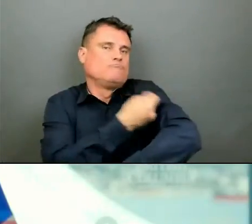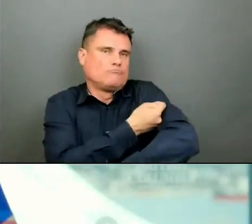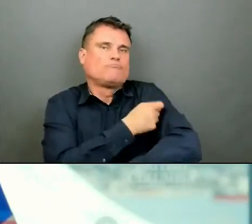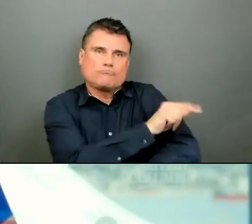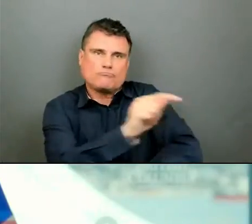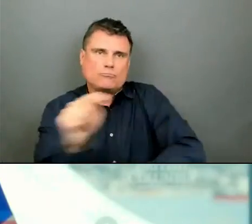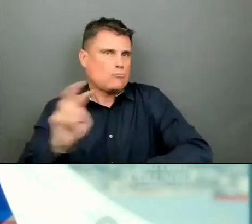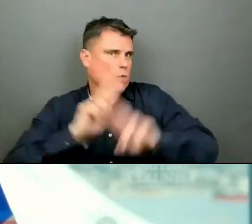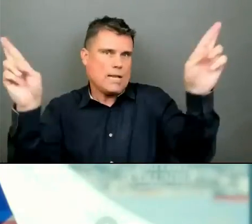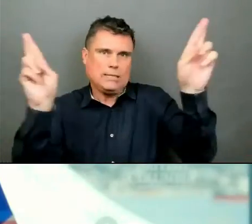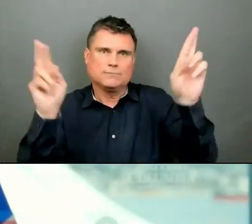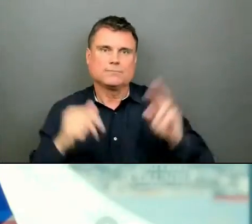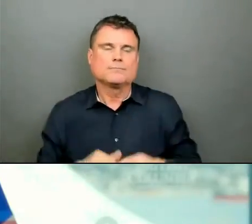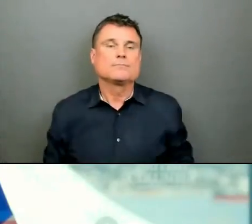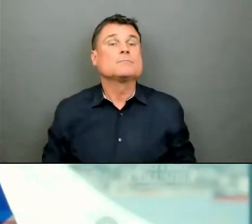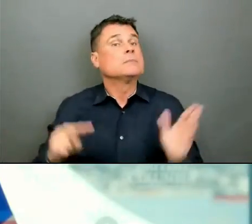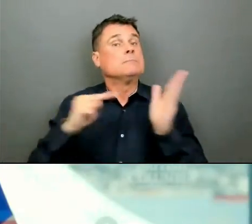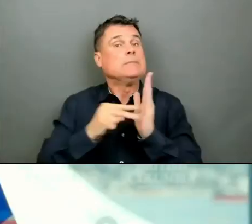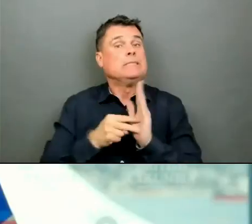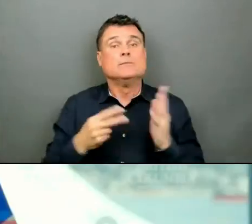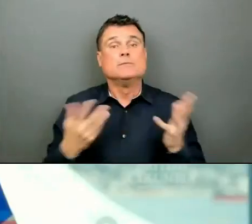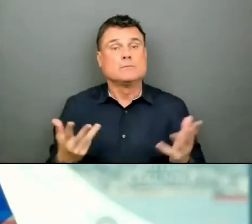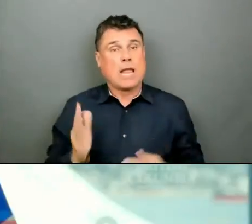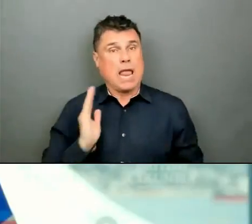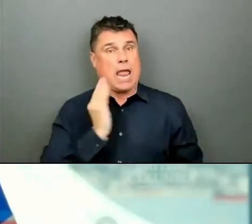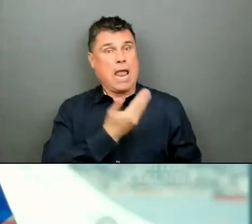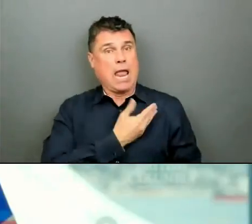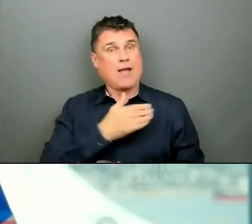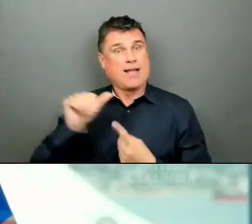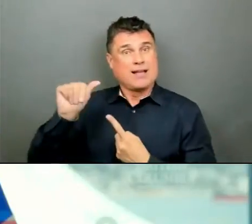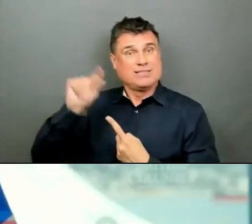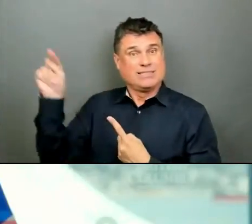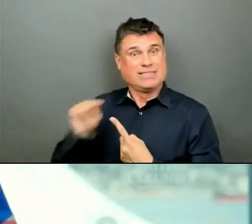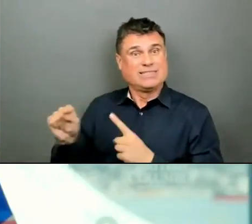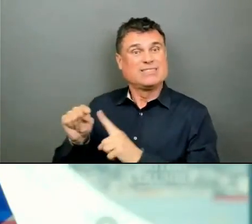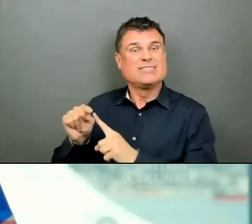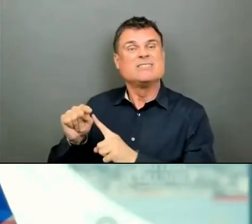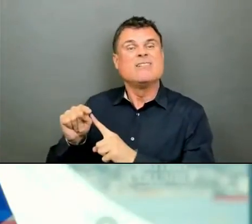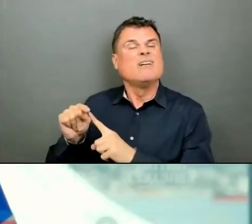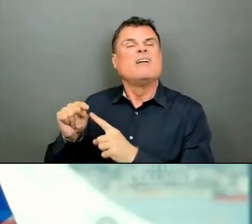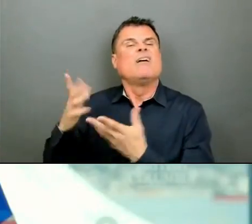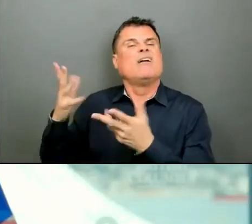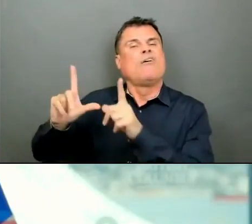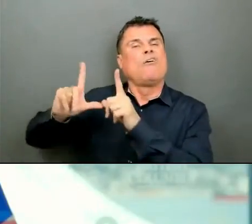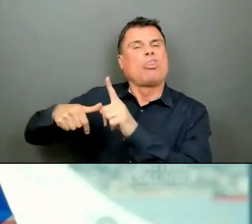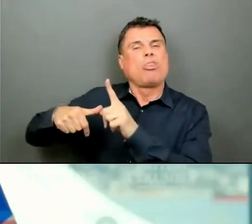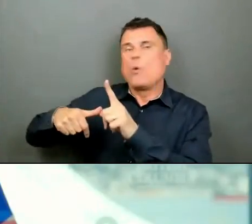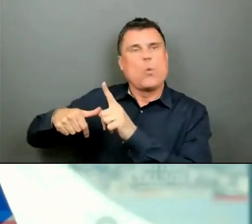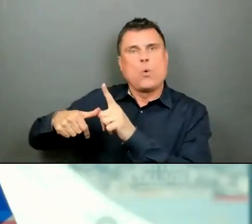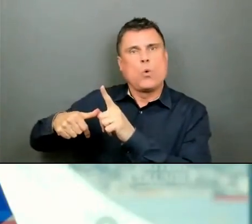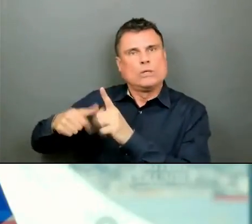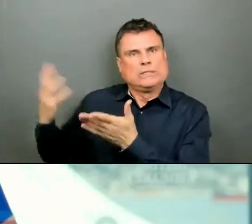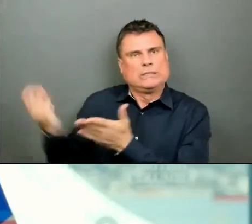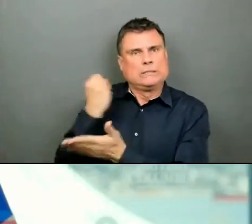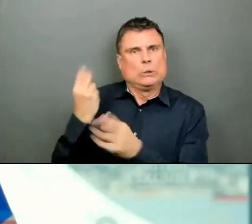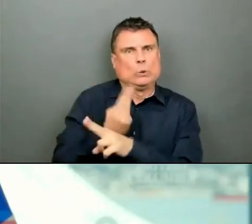out date the ones we received from the federal government in March. We are ready to receive vaccine and